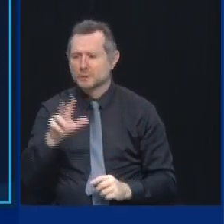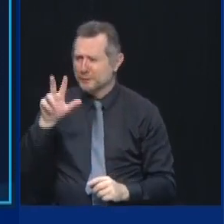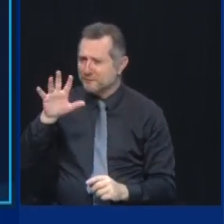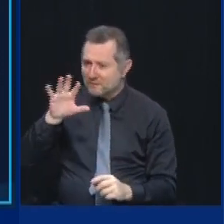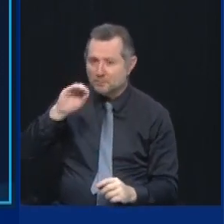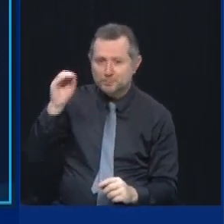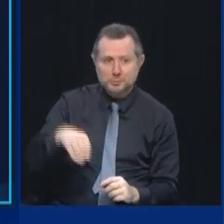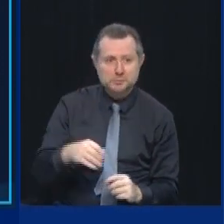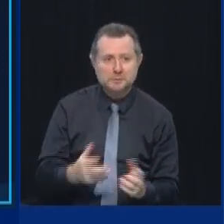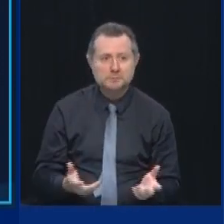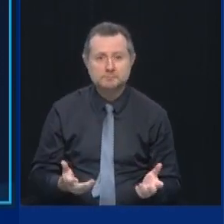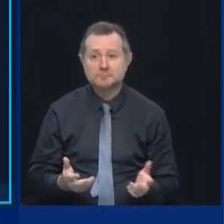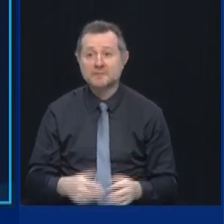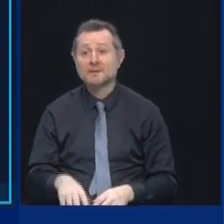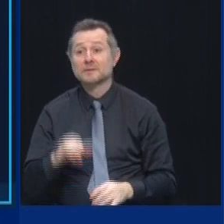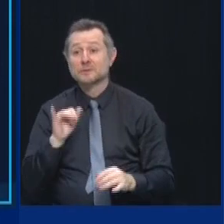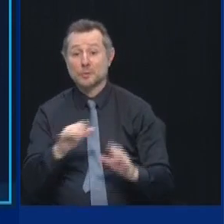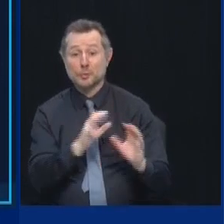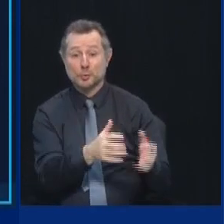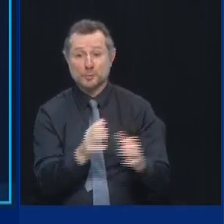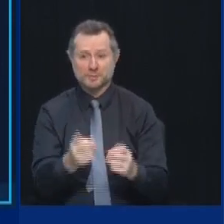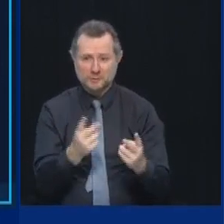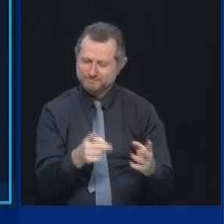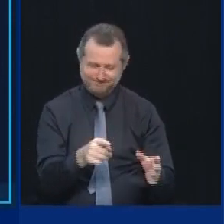SO WE'RE AT 60% AS A POPULATION,